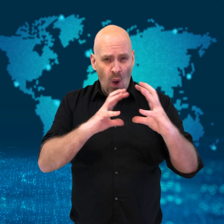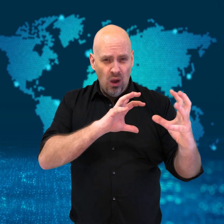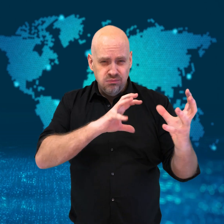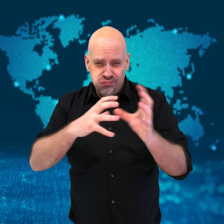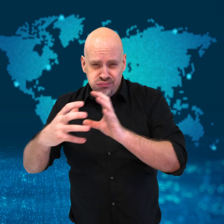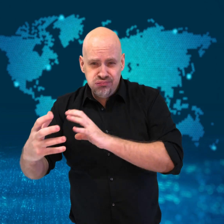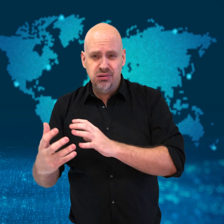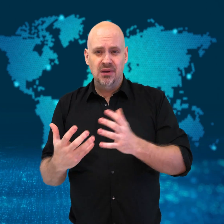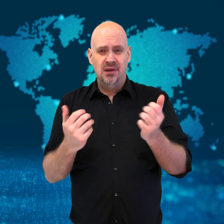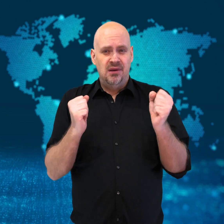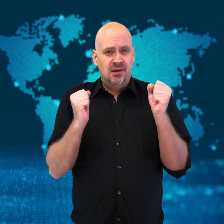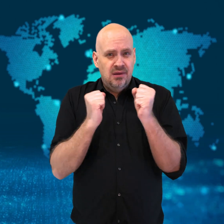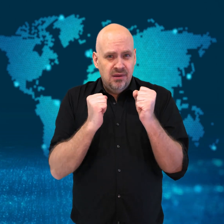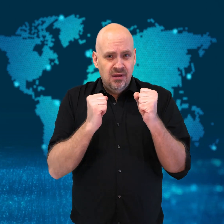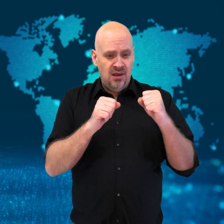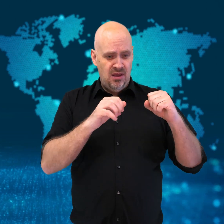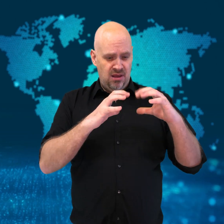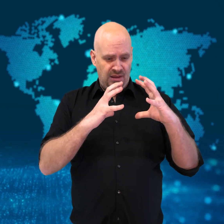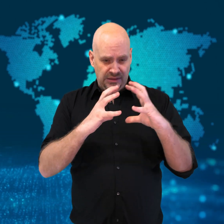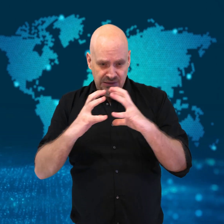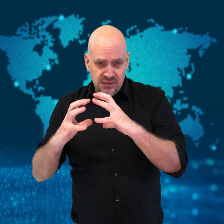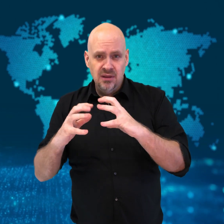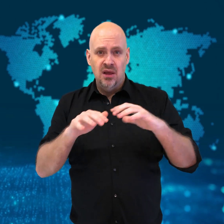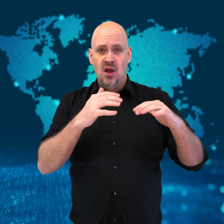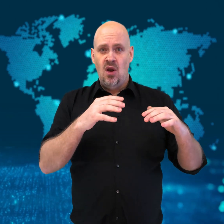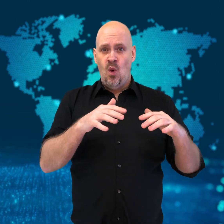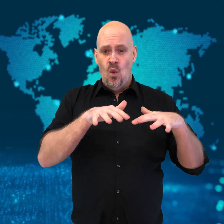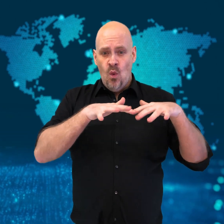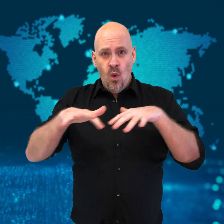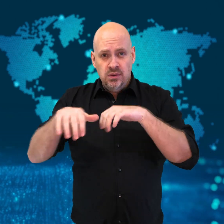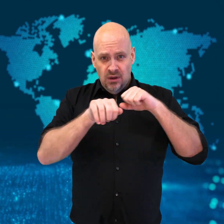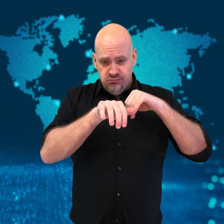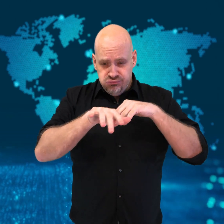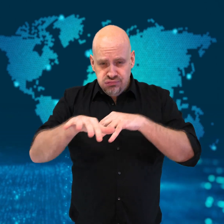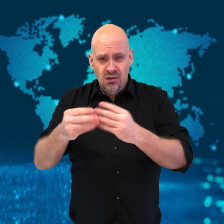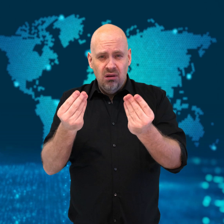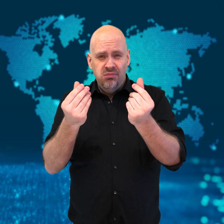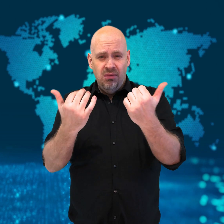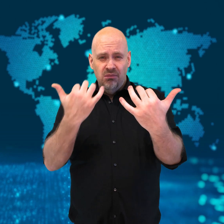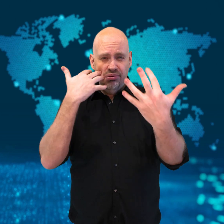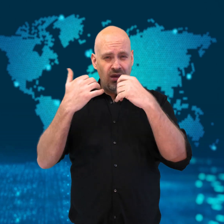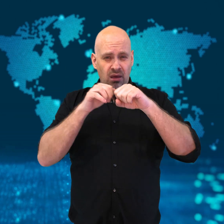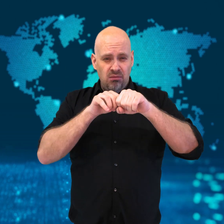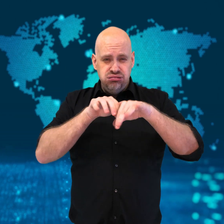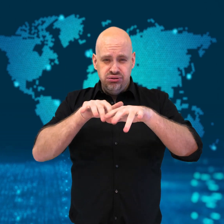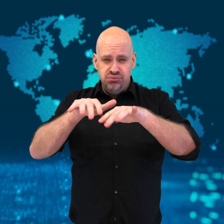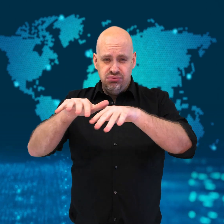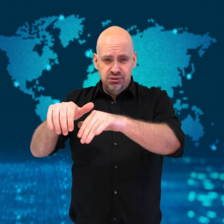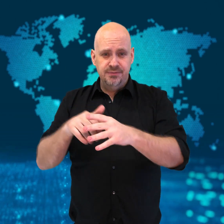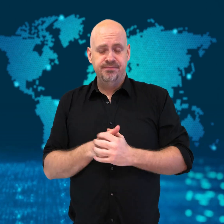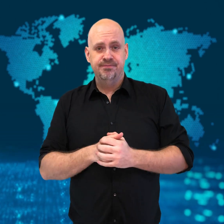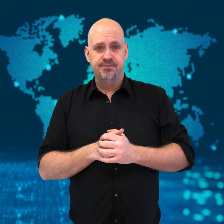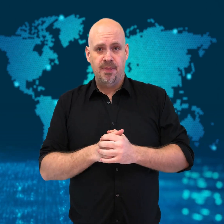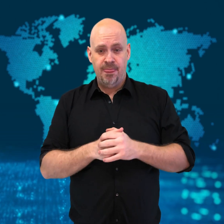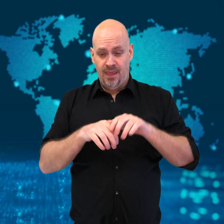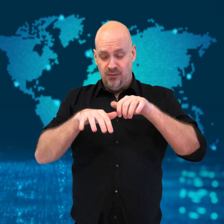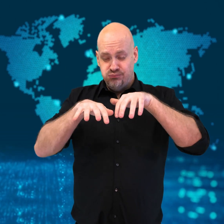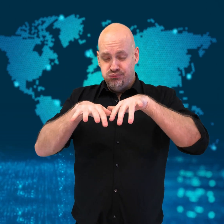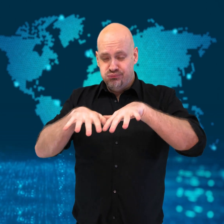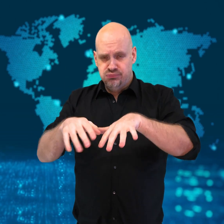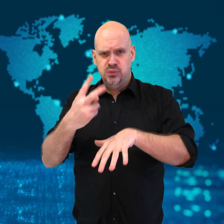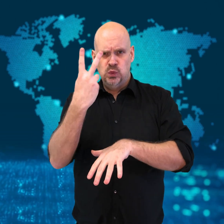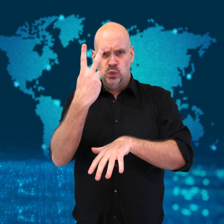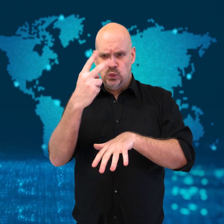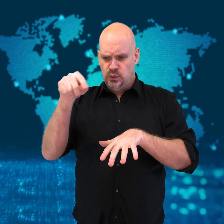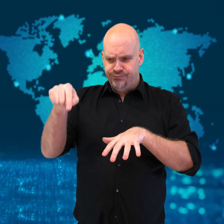creating a massive flood of water, rock, and dust.